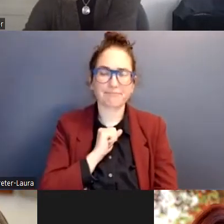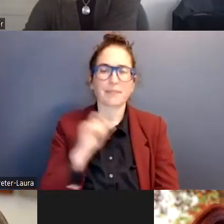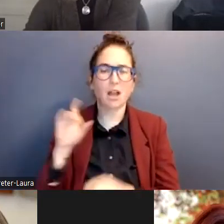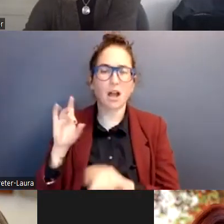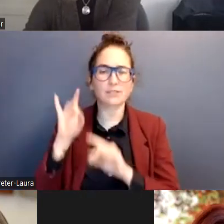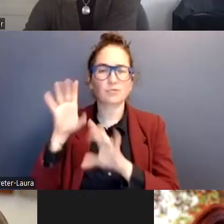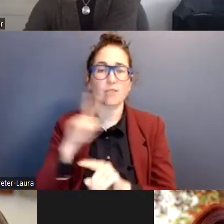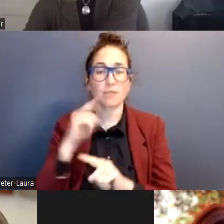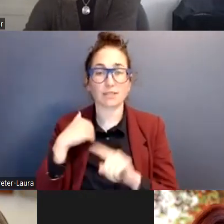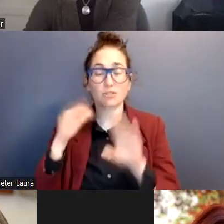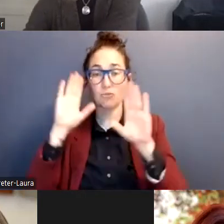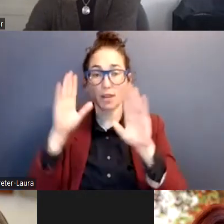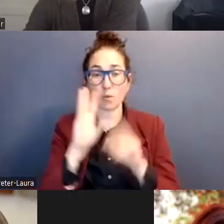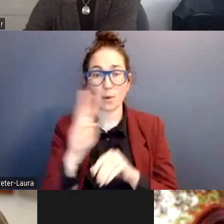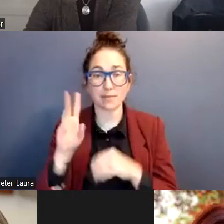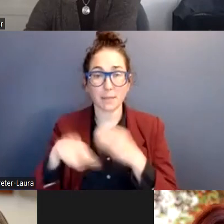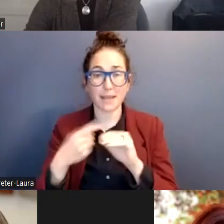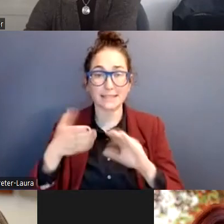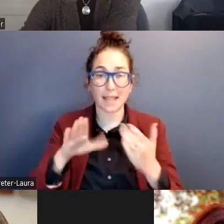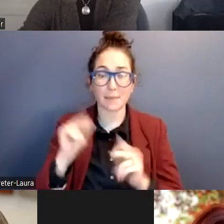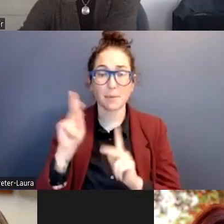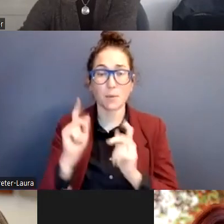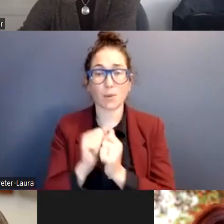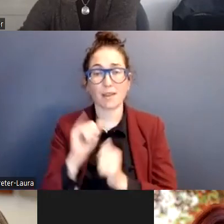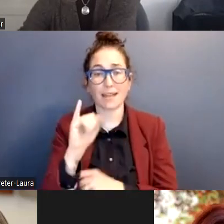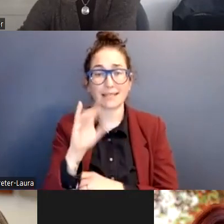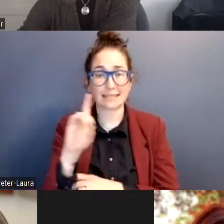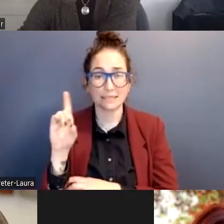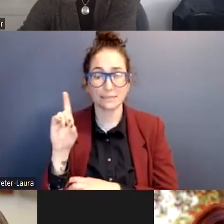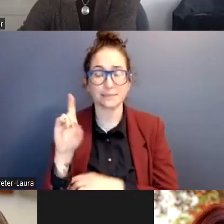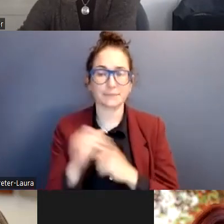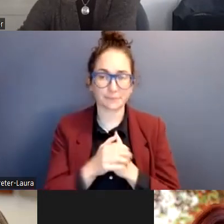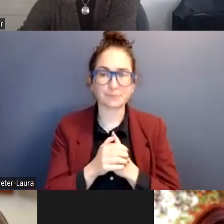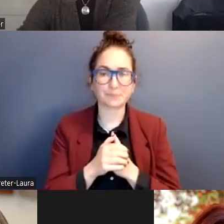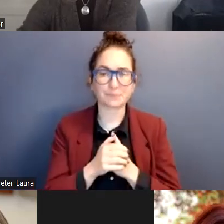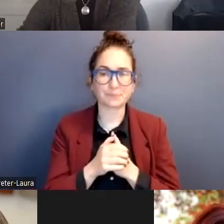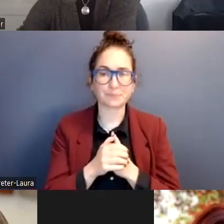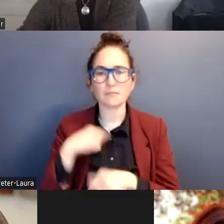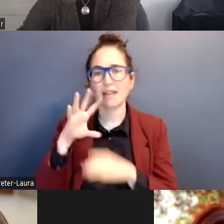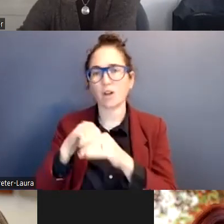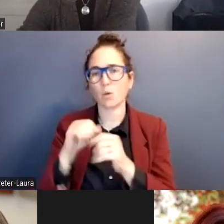website on death and people with intellectual and developmental disabilities. And I'm involved with a Hospice Foundation,